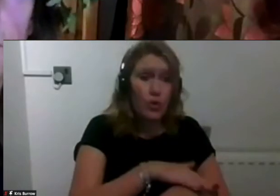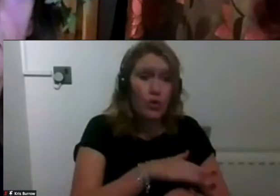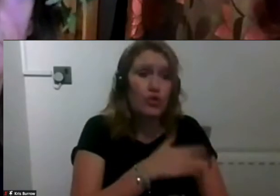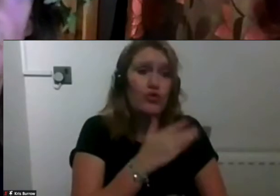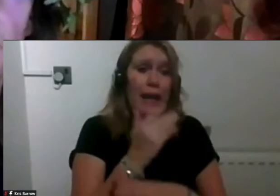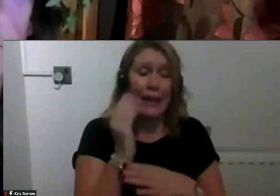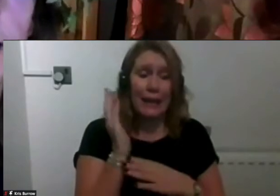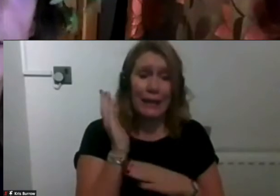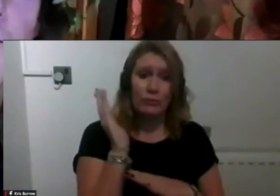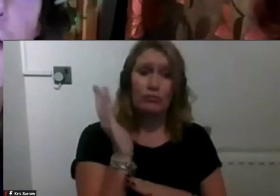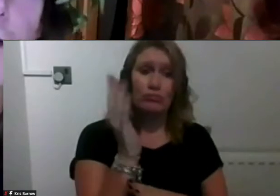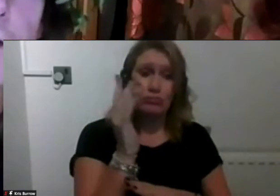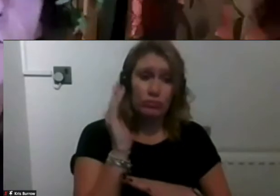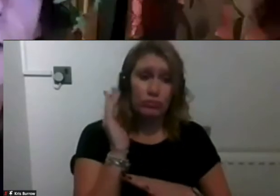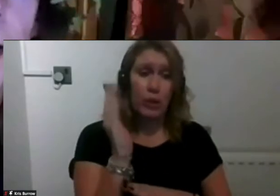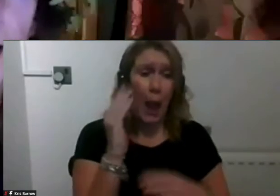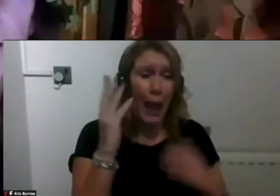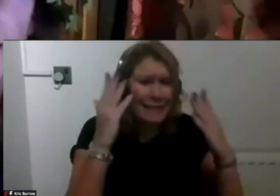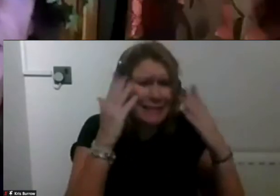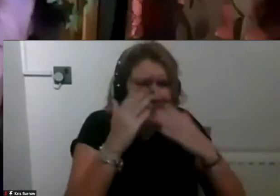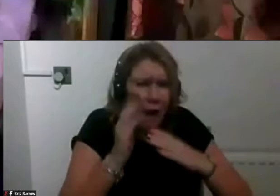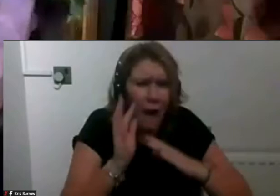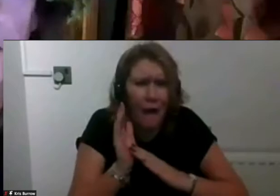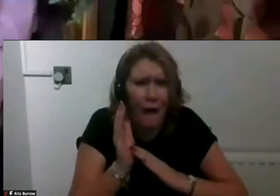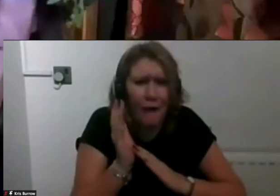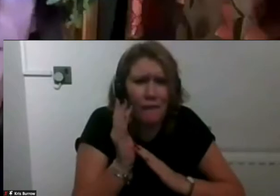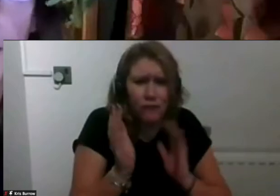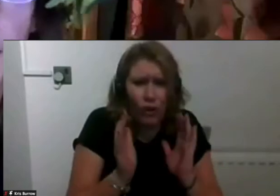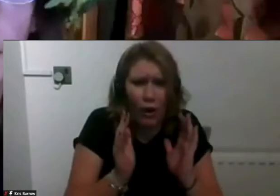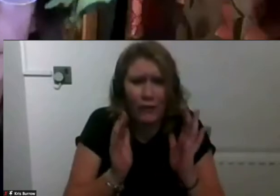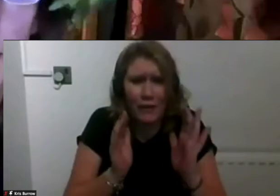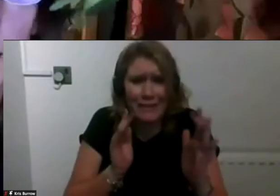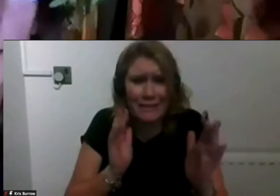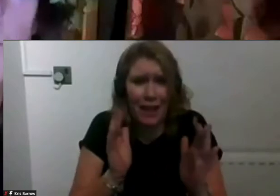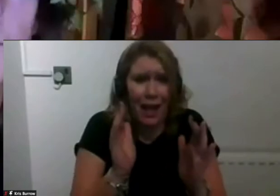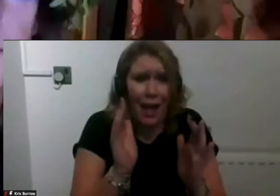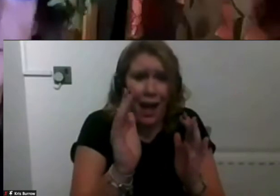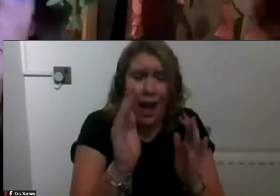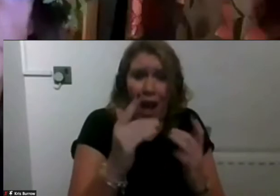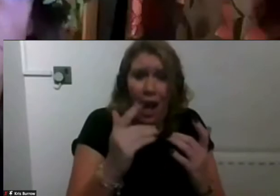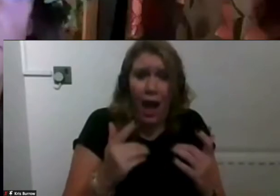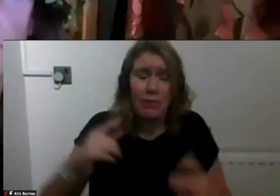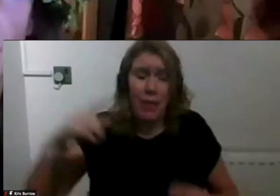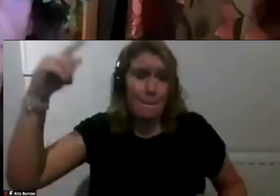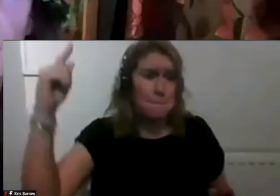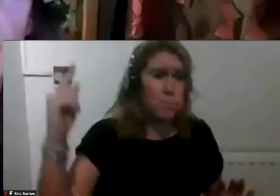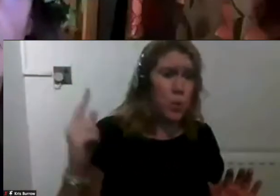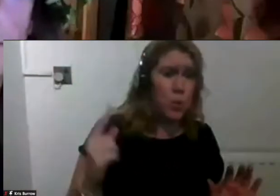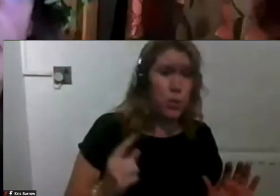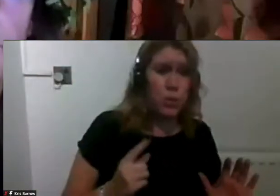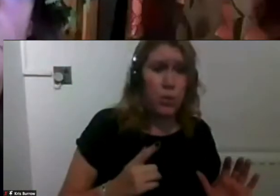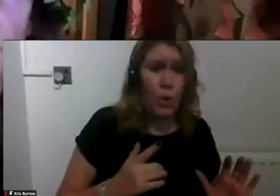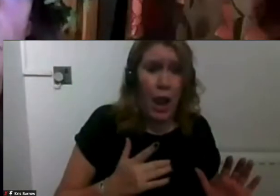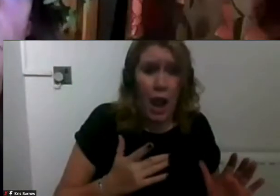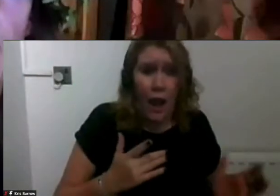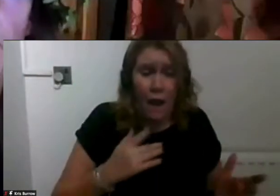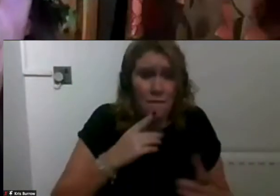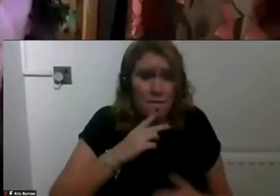Then thundering in, came a frightening guest. A fearsome shrill voice, a terrible sound,